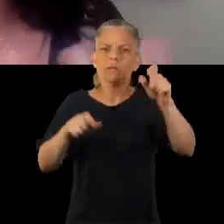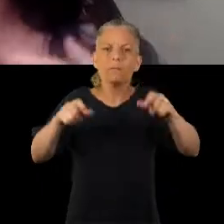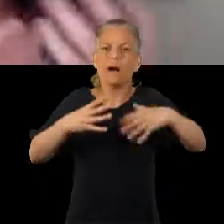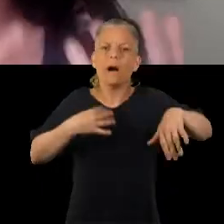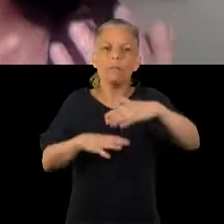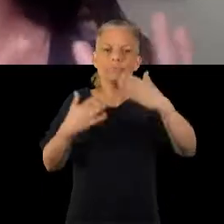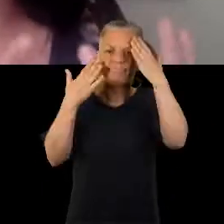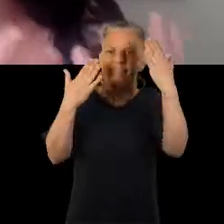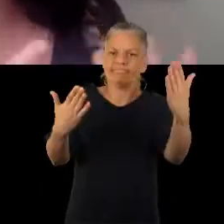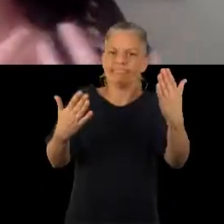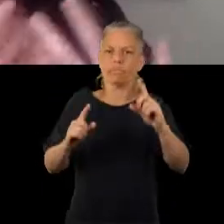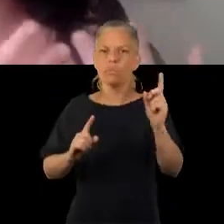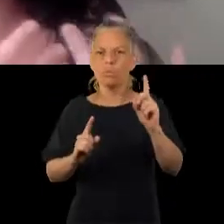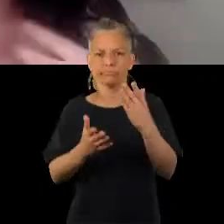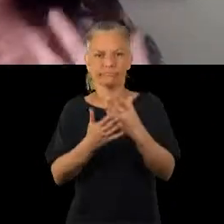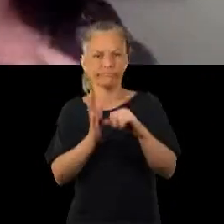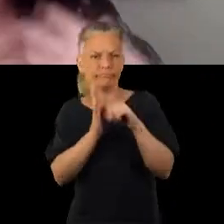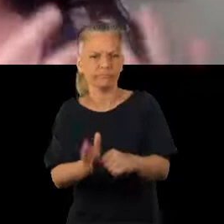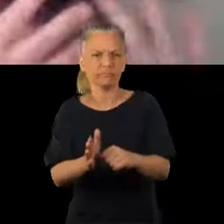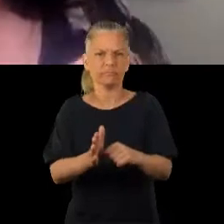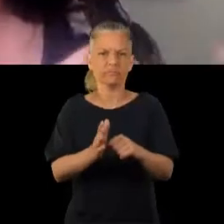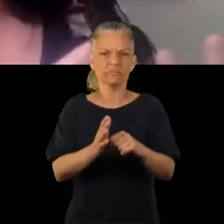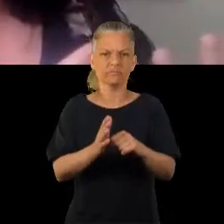A lot of the staff assumed that they know that peer support is patients coming into